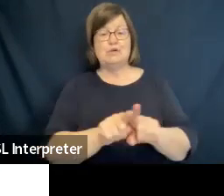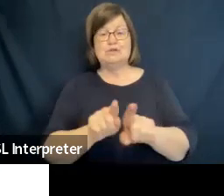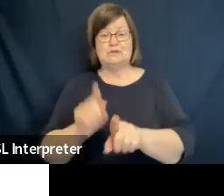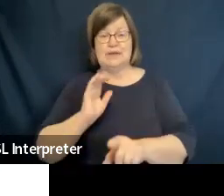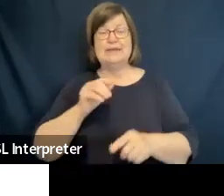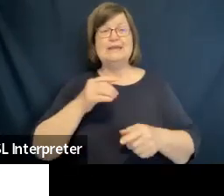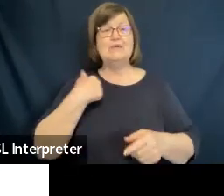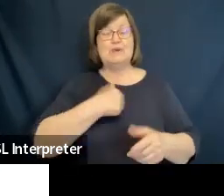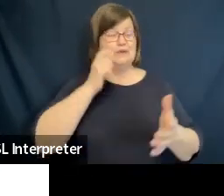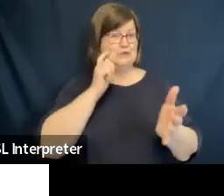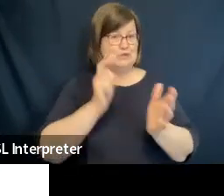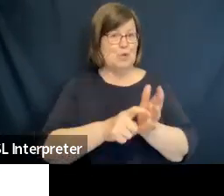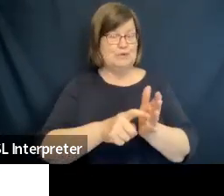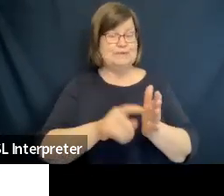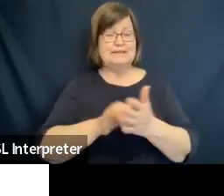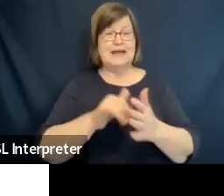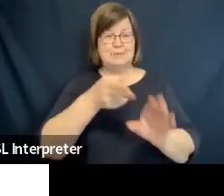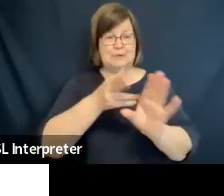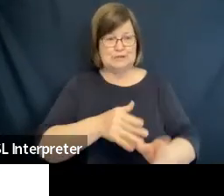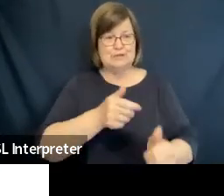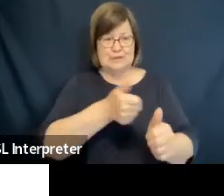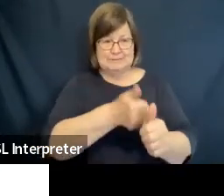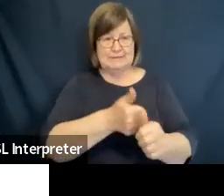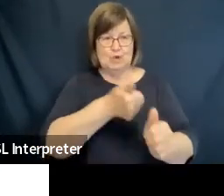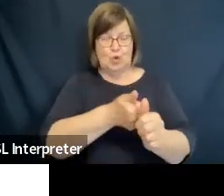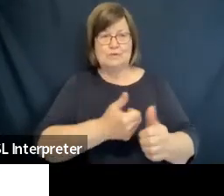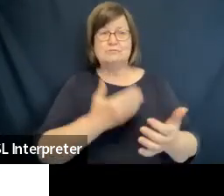we also found that while participants generally are their own self advocates,